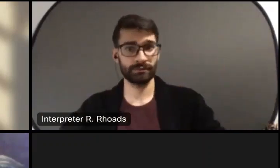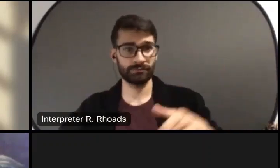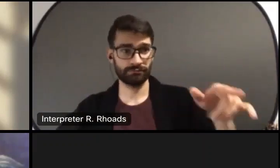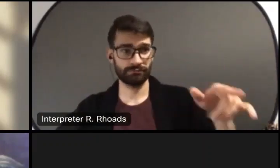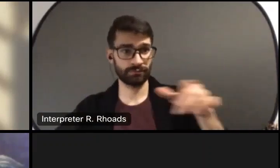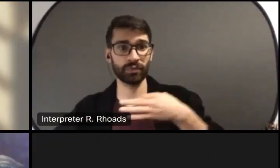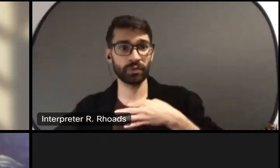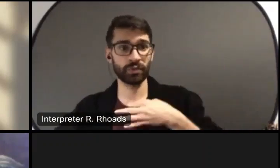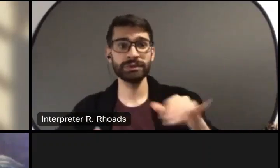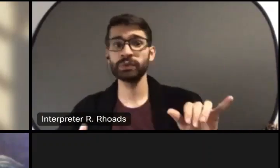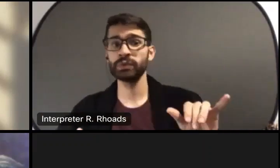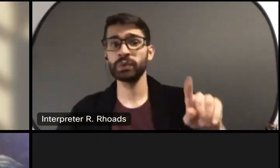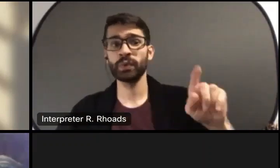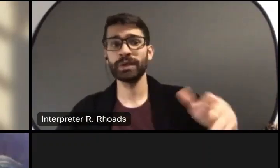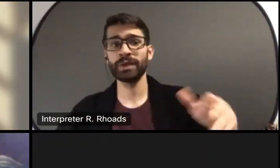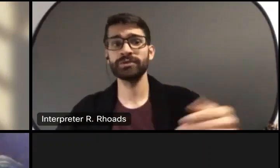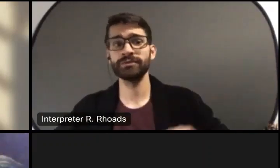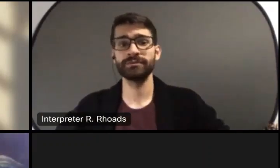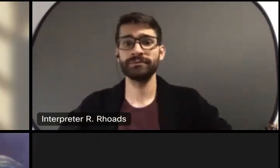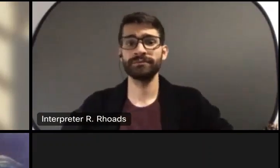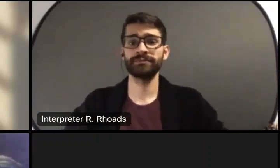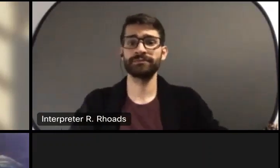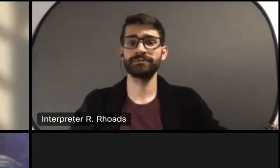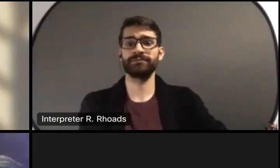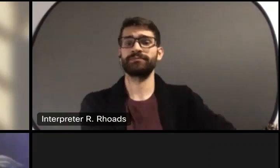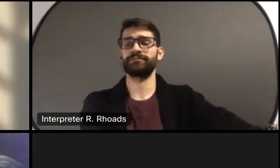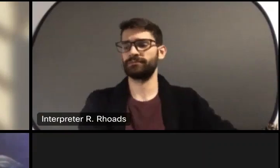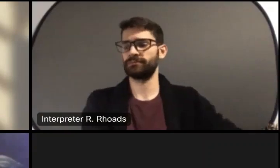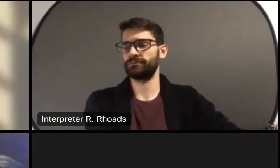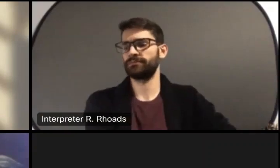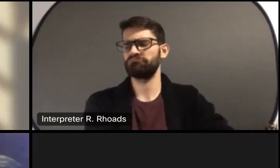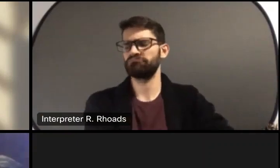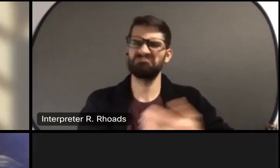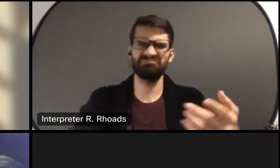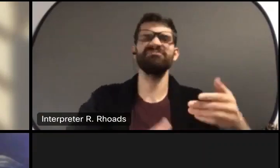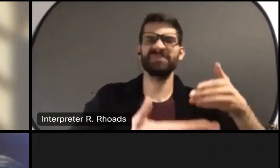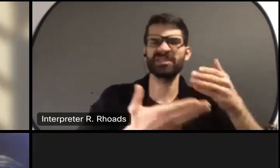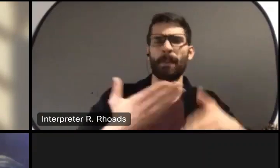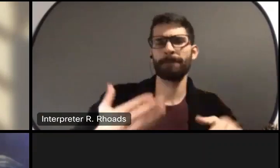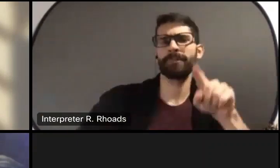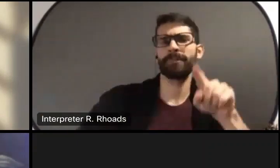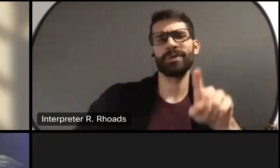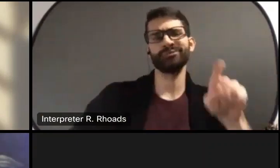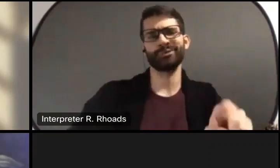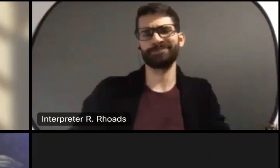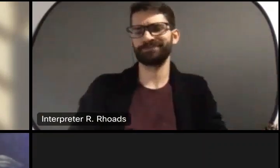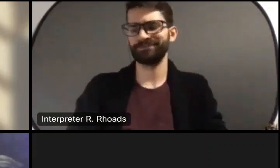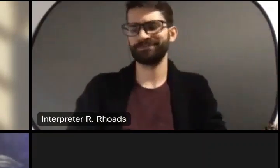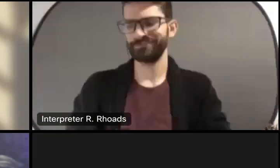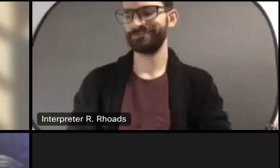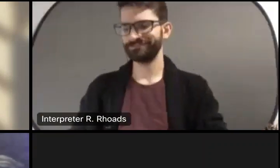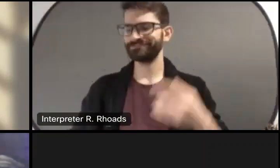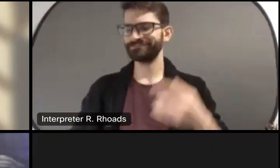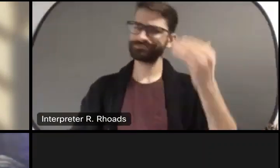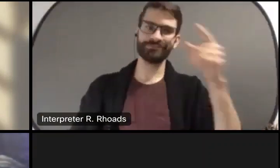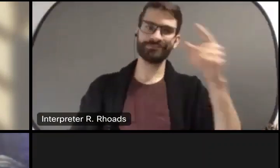(Lopez) I guess there's still some questions at ABRA or at least the ABC Board had some questions